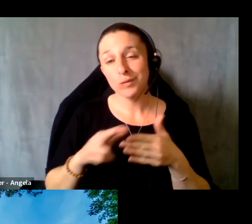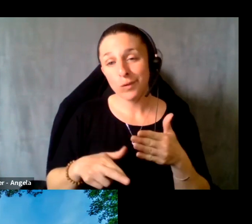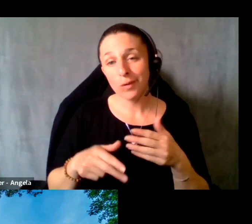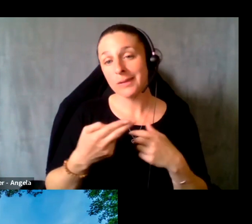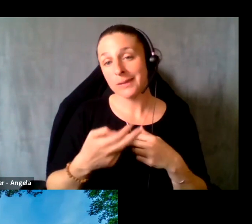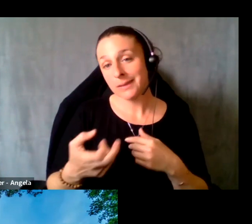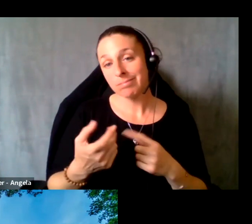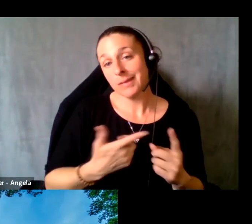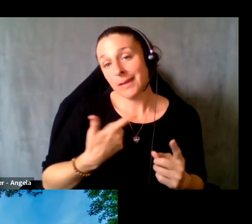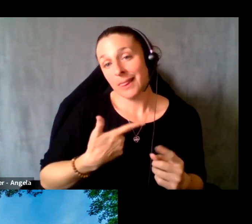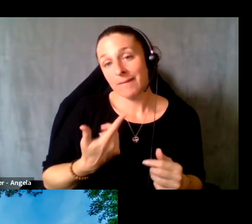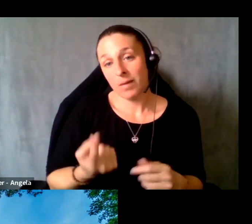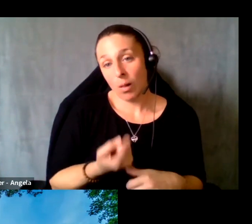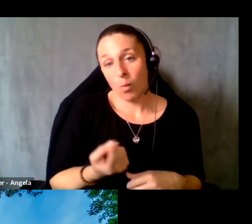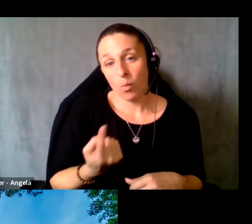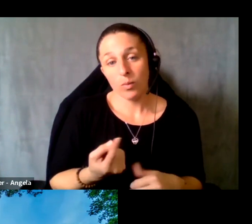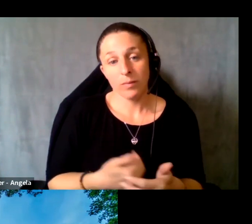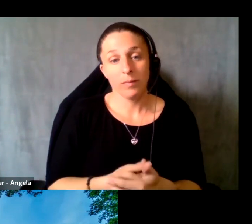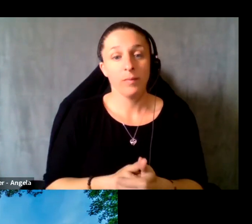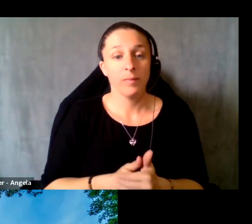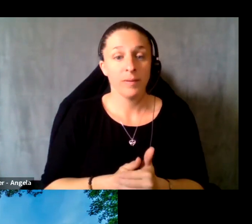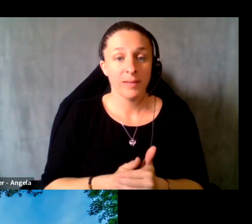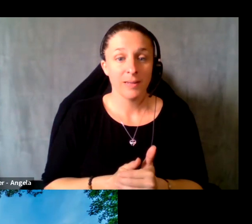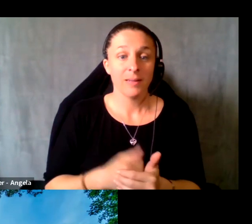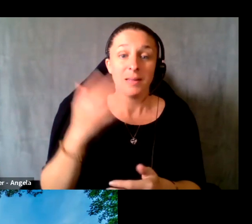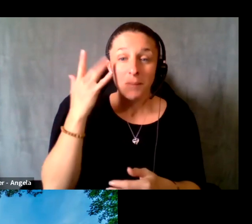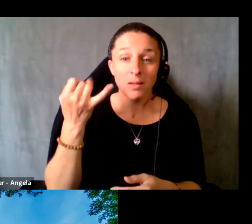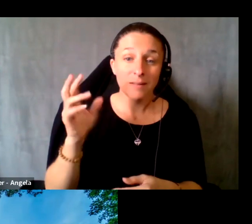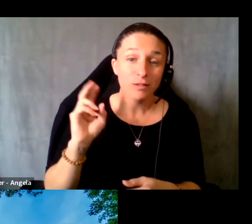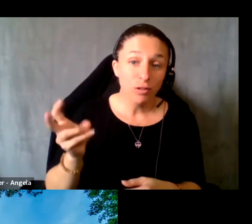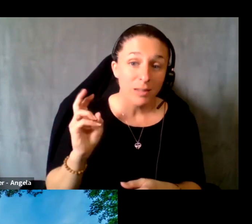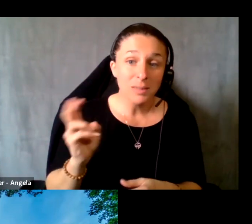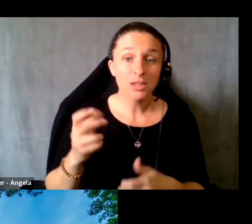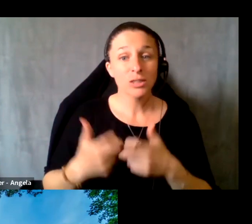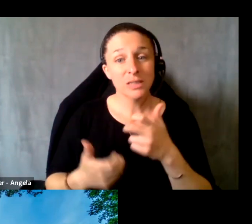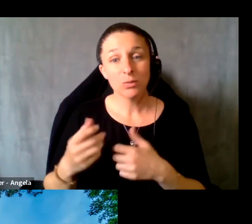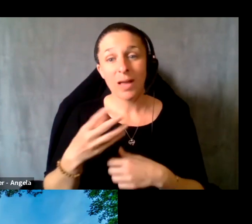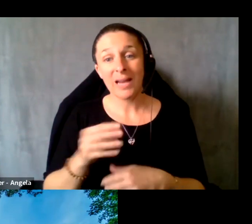alone and due to transportation issues and his own health issues, was really unable to